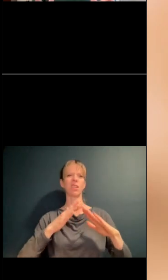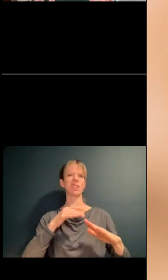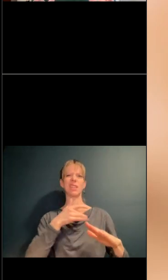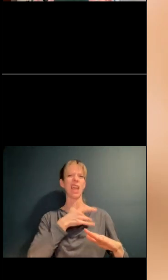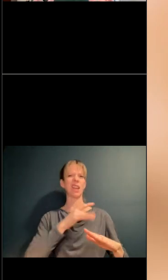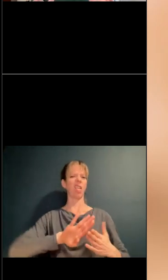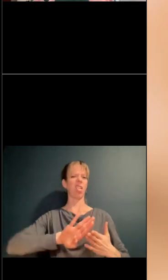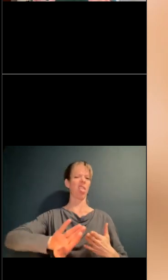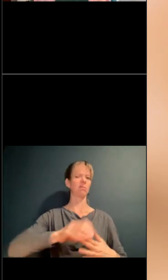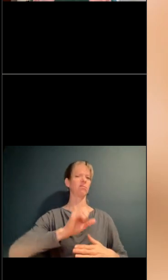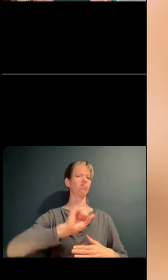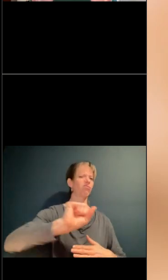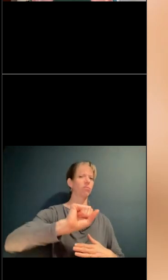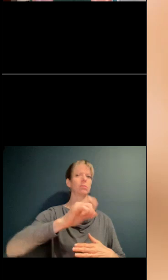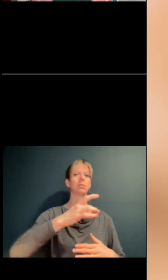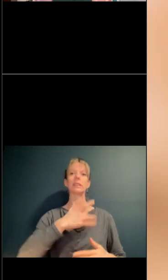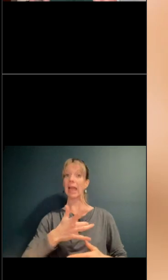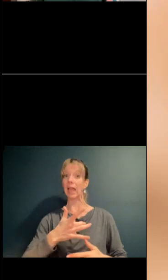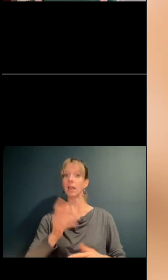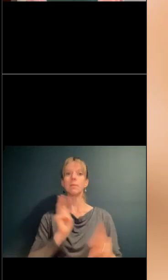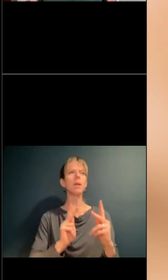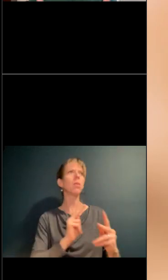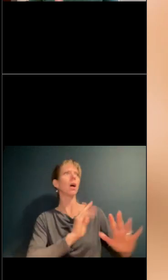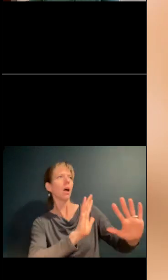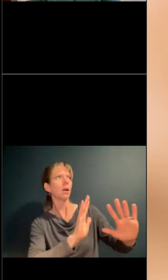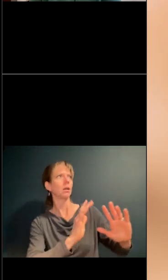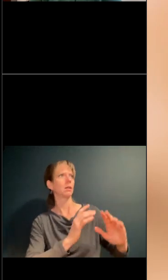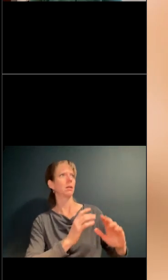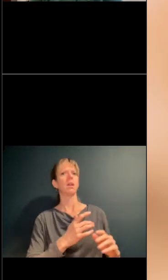And sometimes people encounter rudeness instead of welcoming.